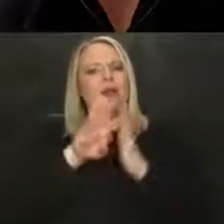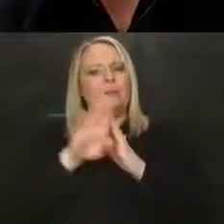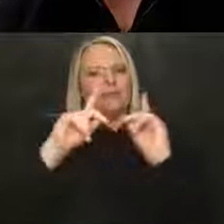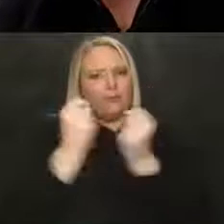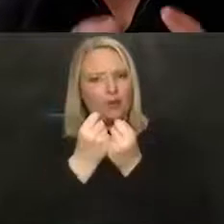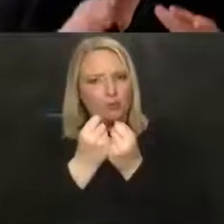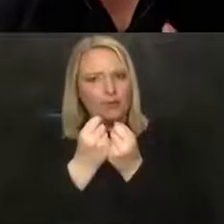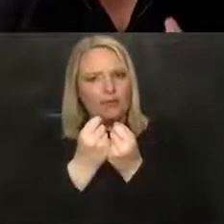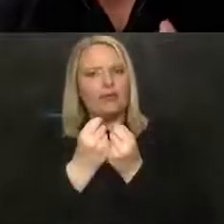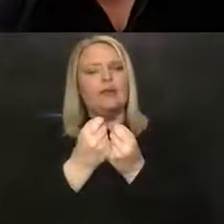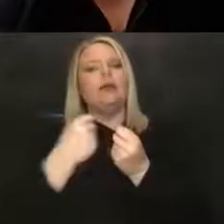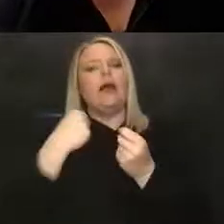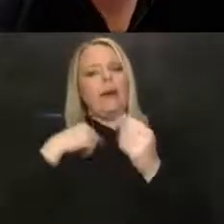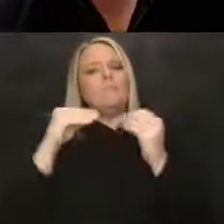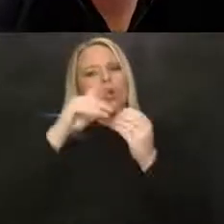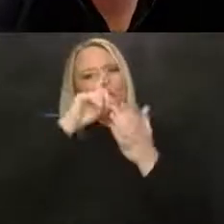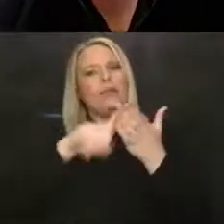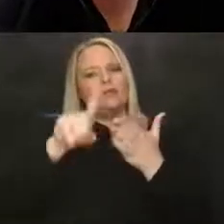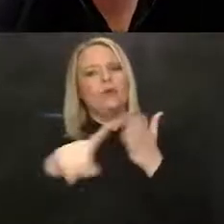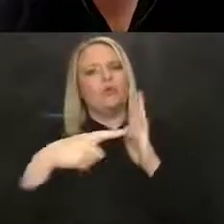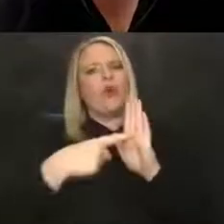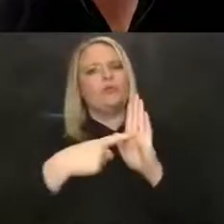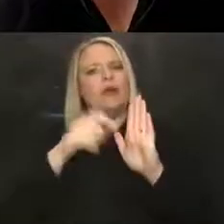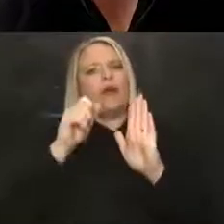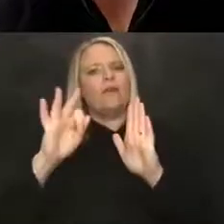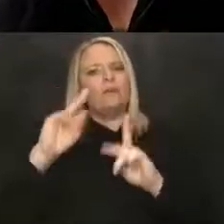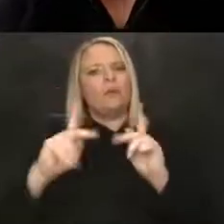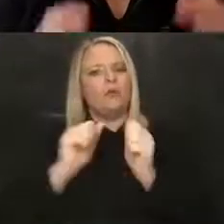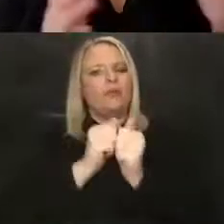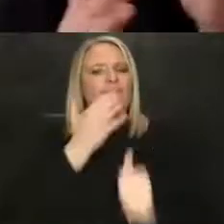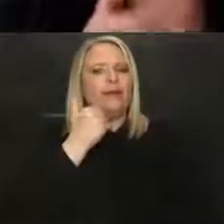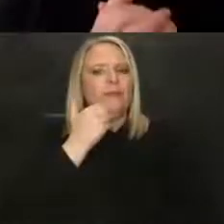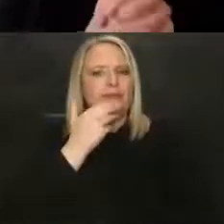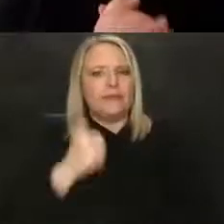where I am further researching representations of diabetes. So it is my